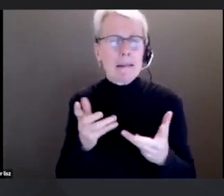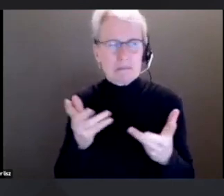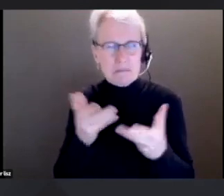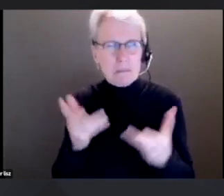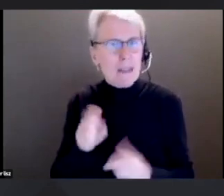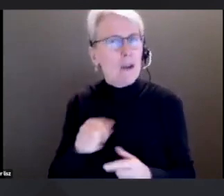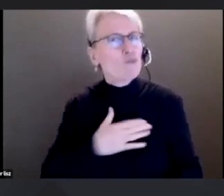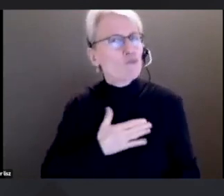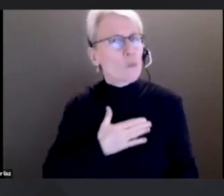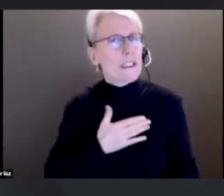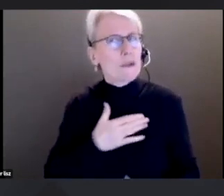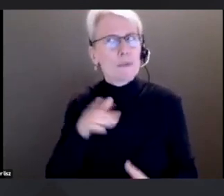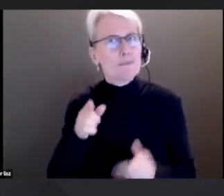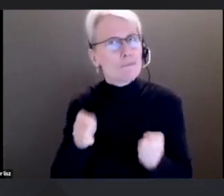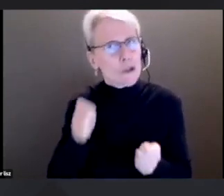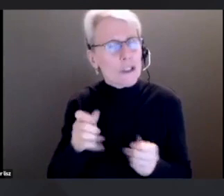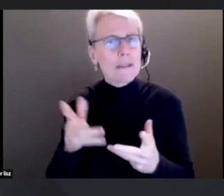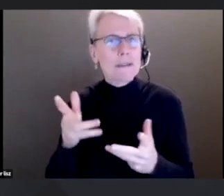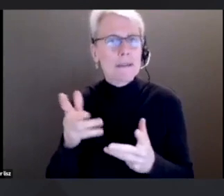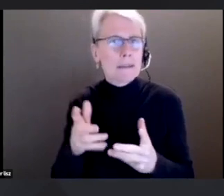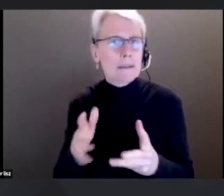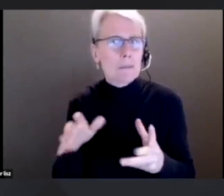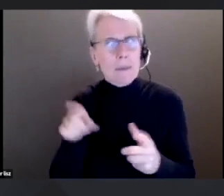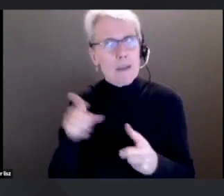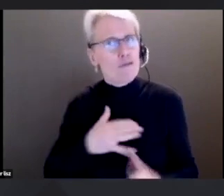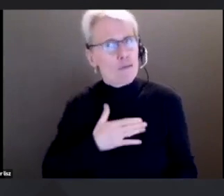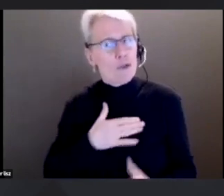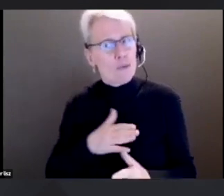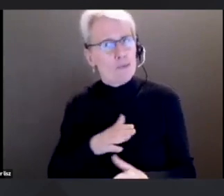Thanks so much. Great tips there, let's see.